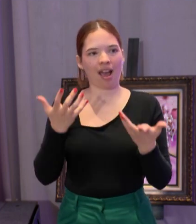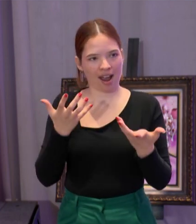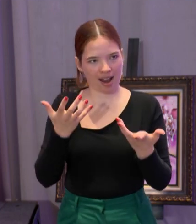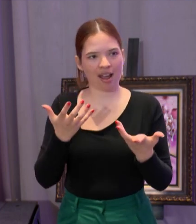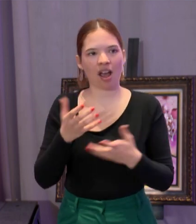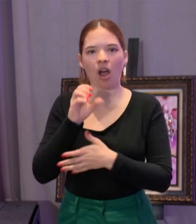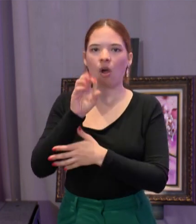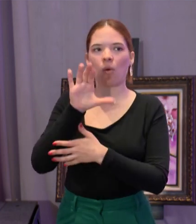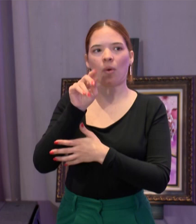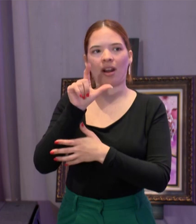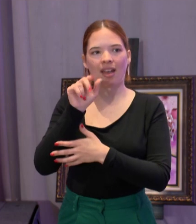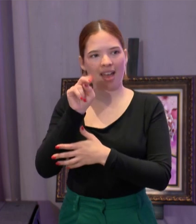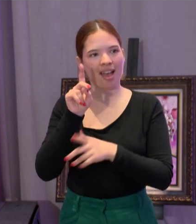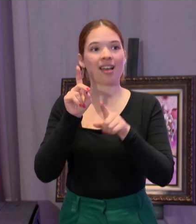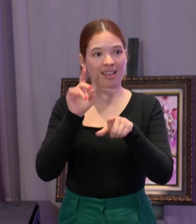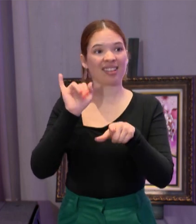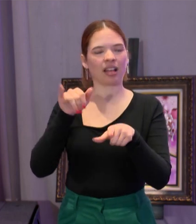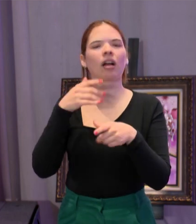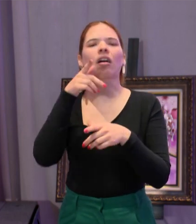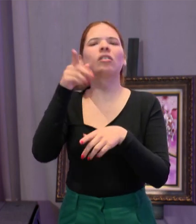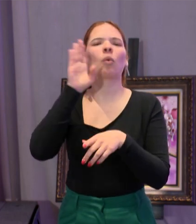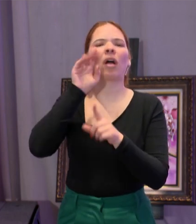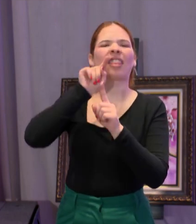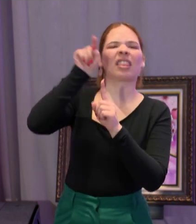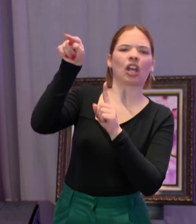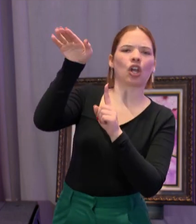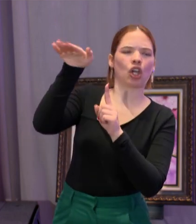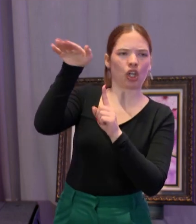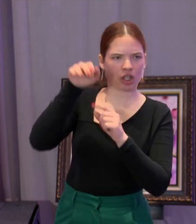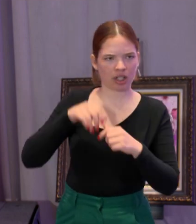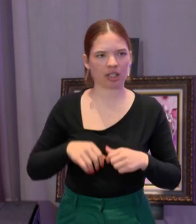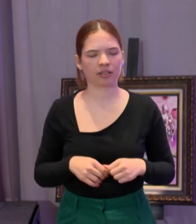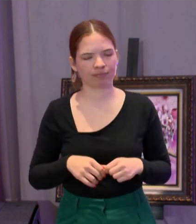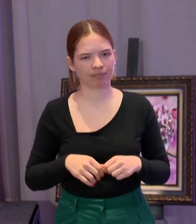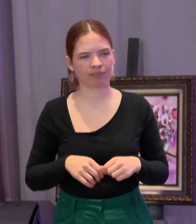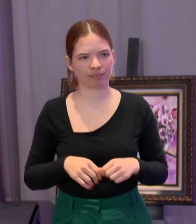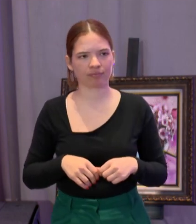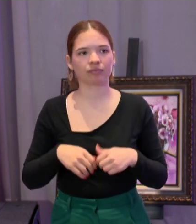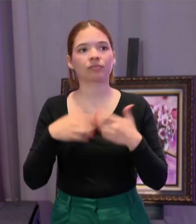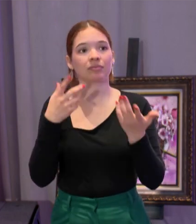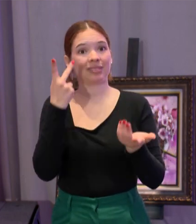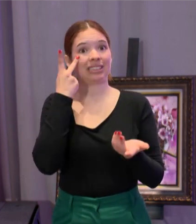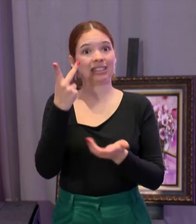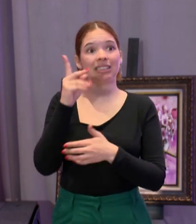YOU SEE OUTSIDE IN THE HALLWAY. AND A BEAUTIFUL DISPLAY OF D.C.